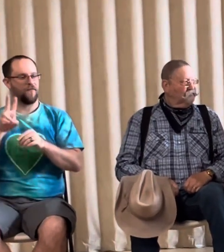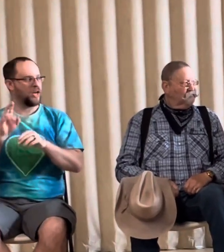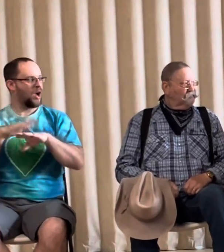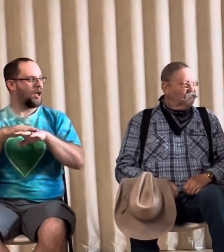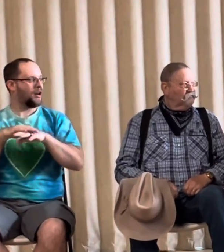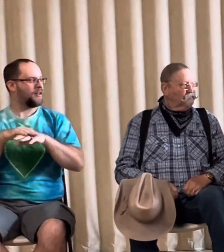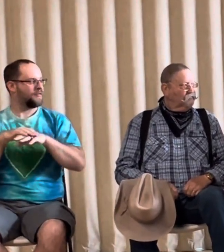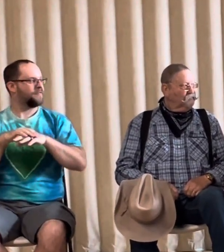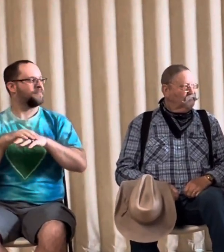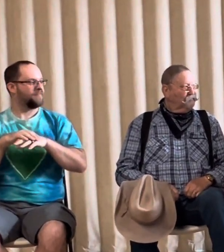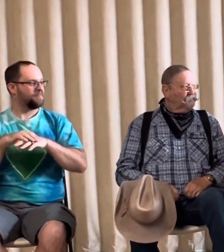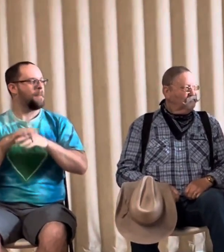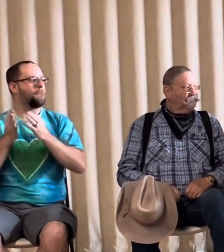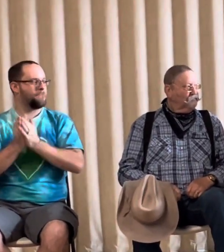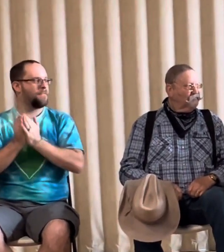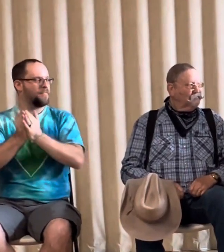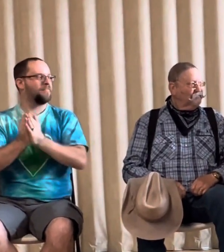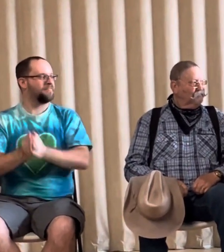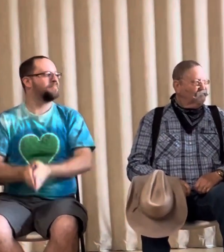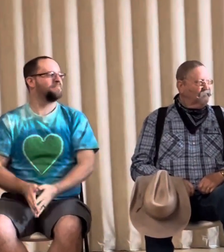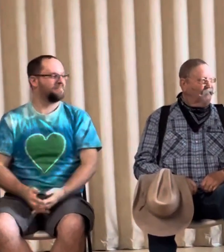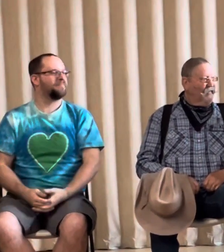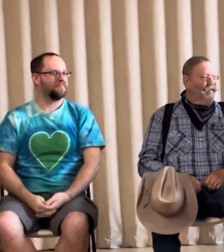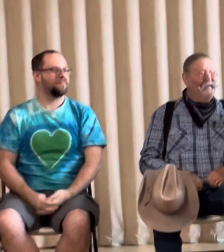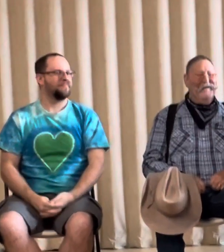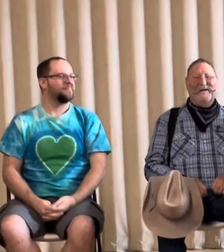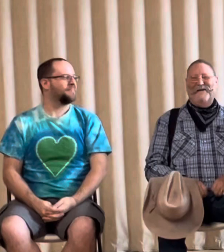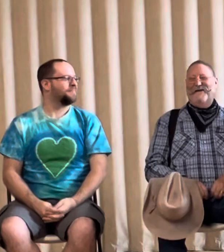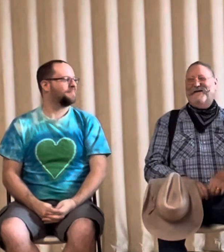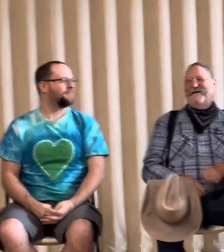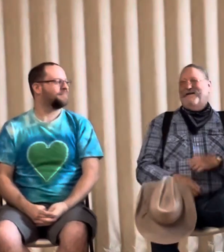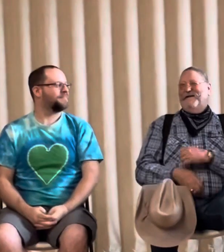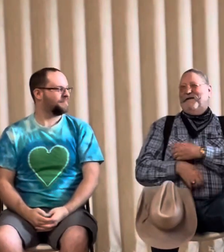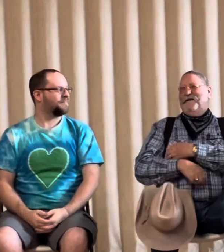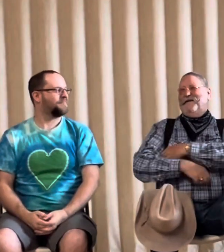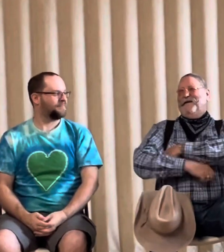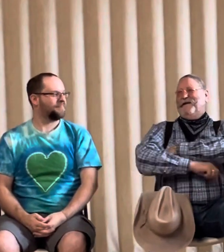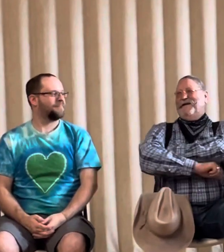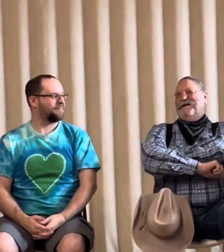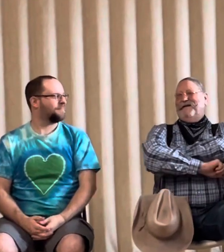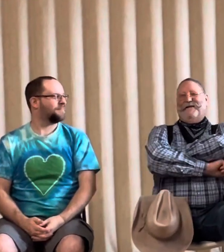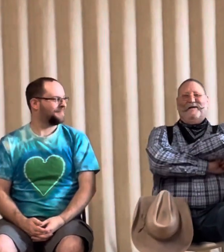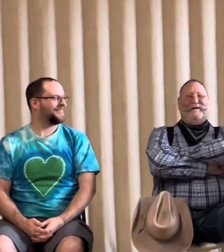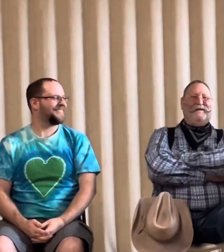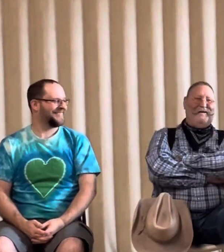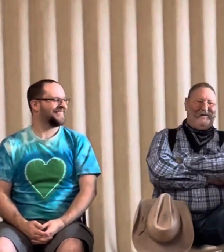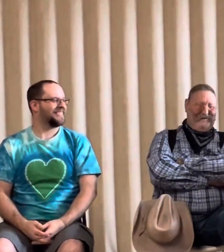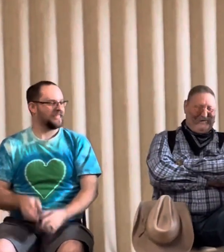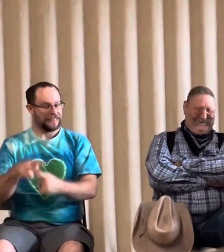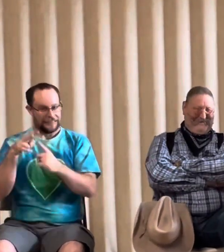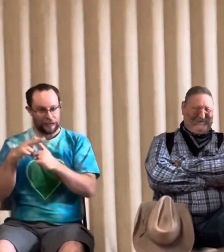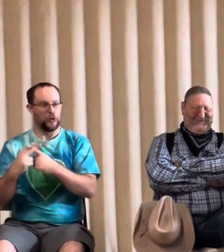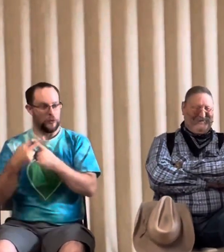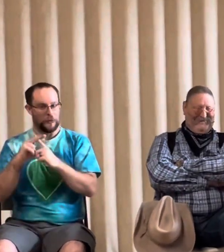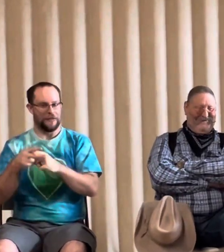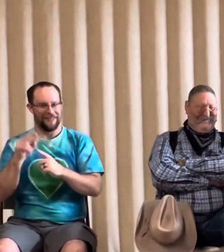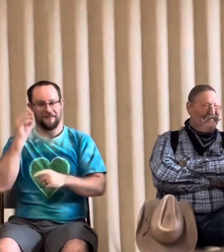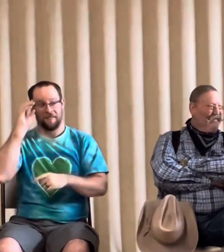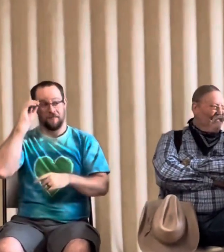it a convertible boat. CALI: Oh, okay. BUSTER: I've got my toolbox. I've got a toolbox of tools, make it a convertible boat.